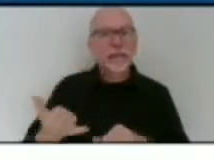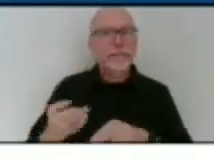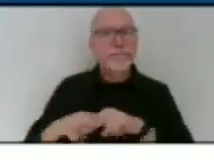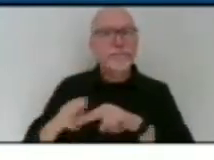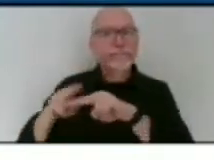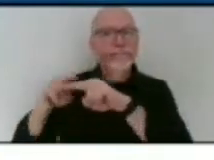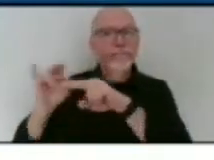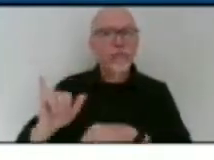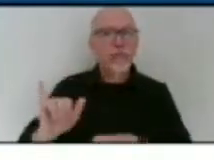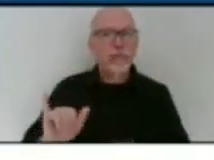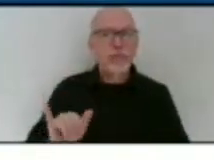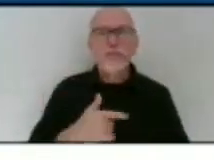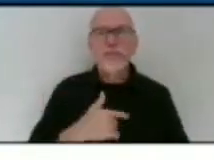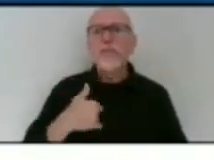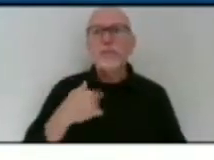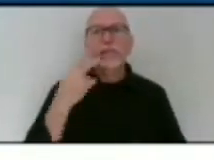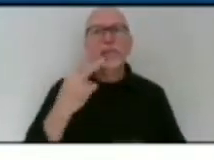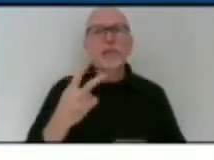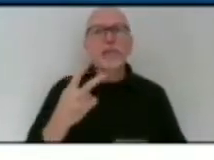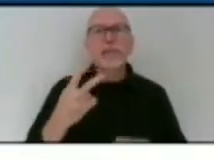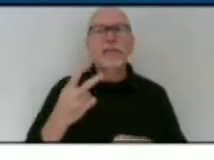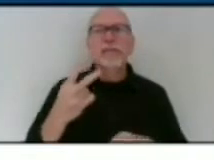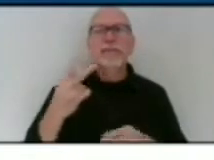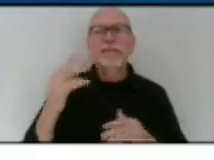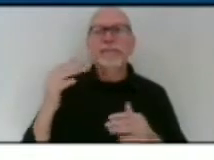again we're seeing this disproportionately impact our older